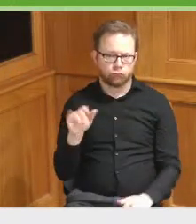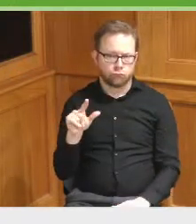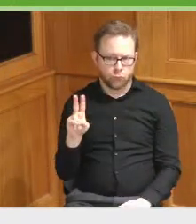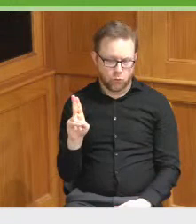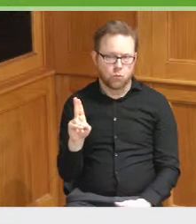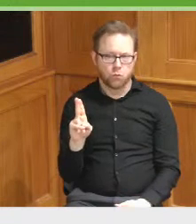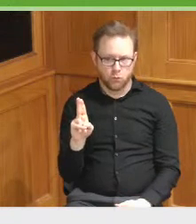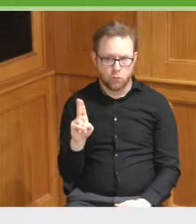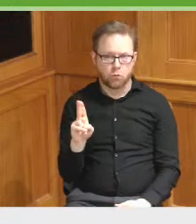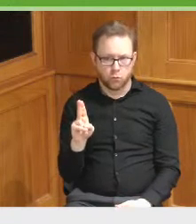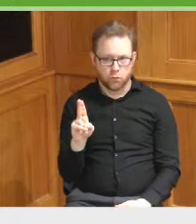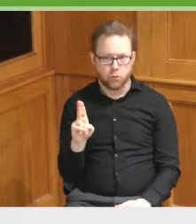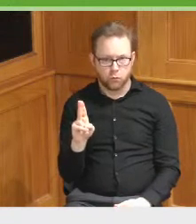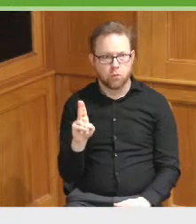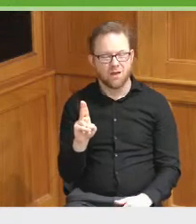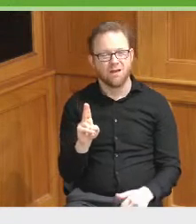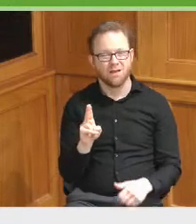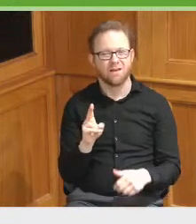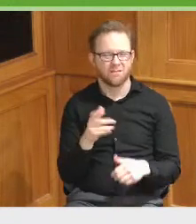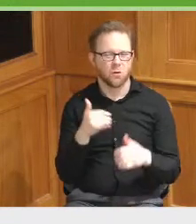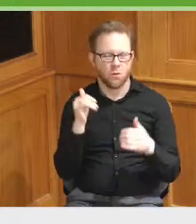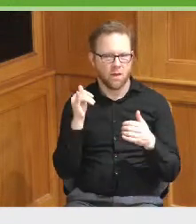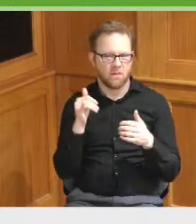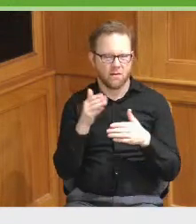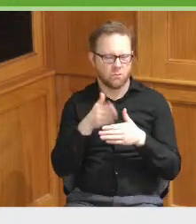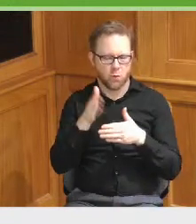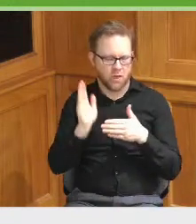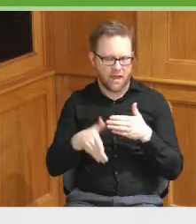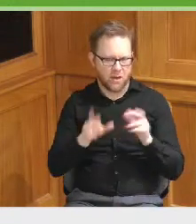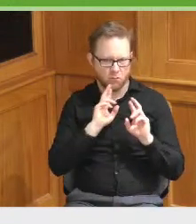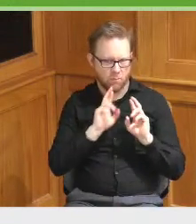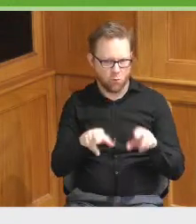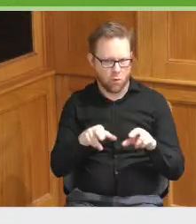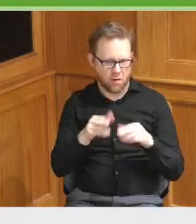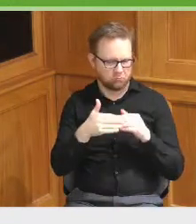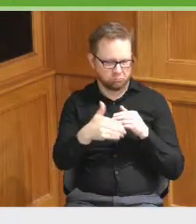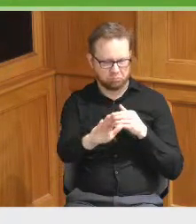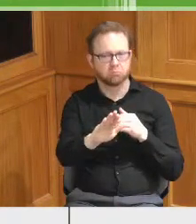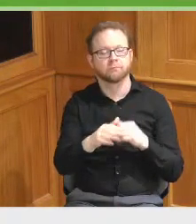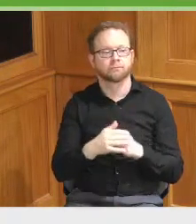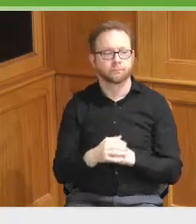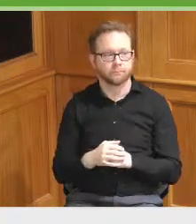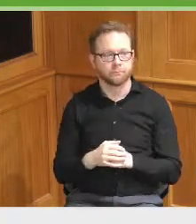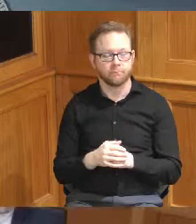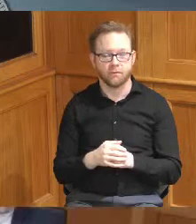our reporting on flu for 2023. that is all I have prepared but certainly happy to take any questions